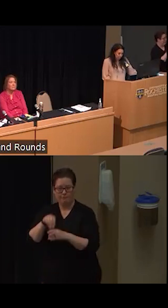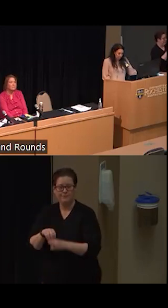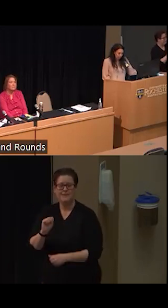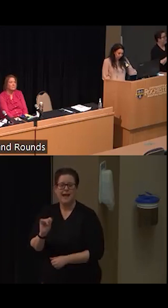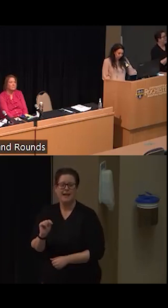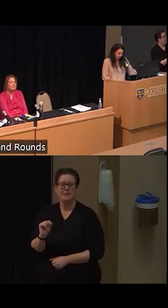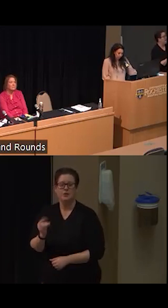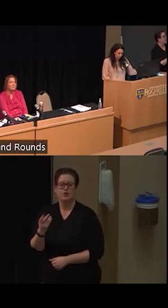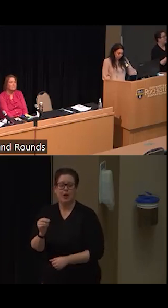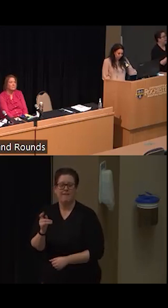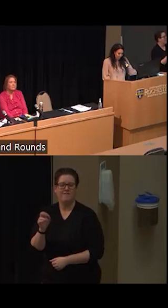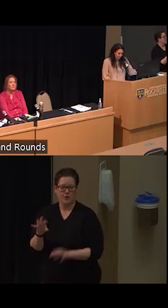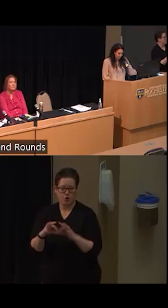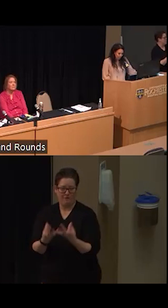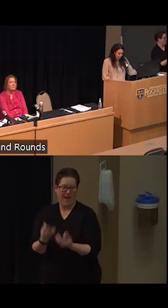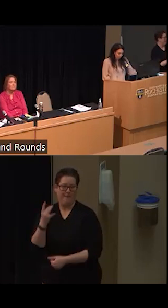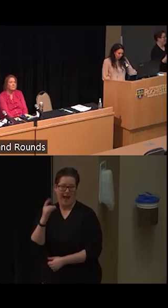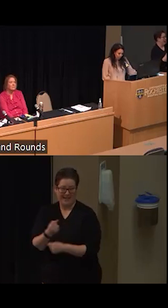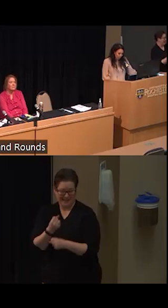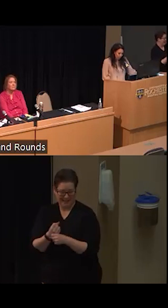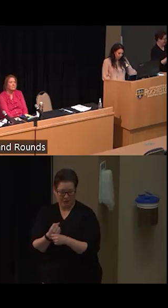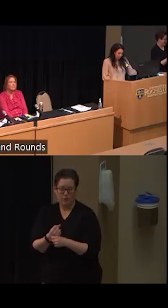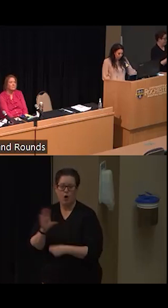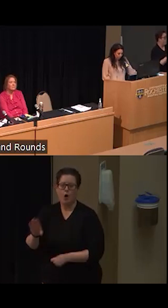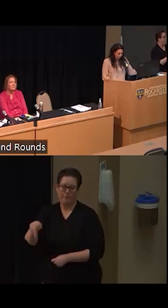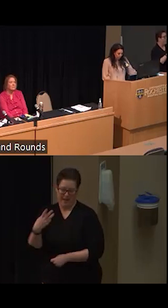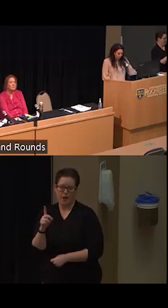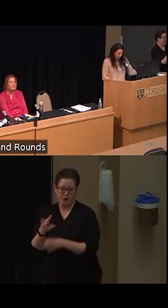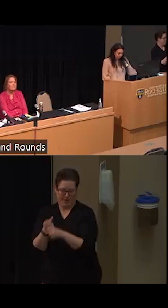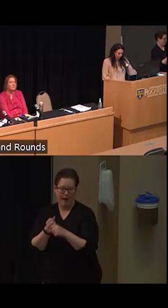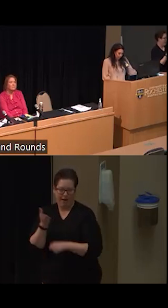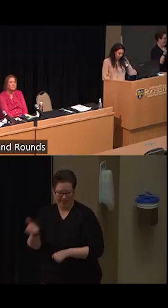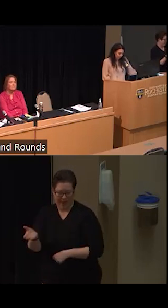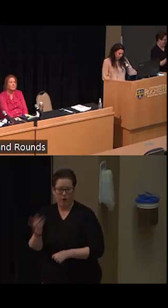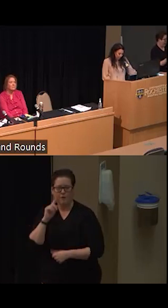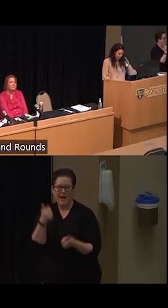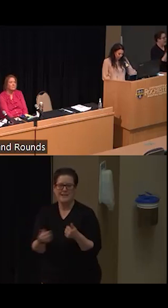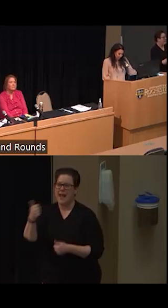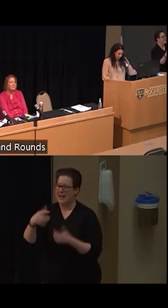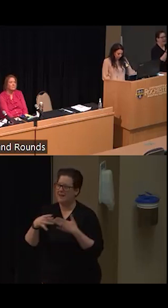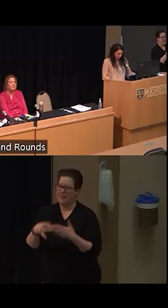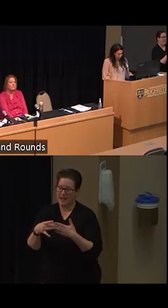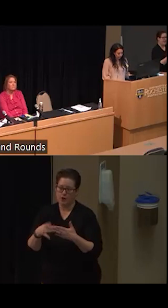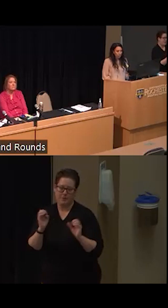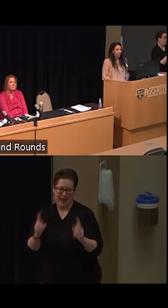Fisher family for 18 years where she received her doctorate in executive leadership in education